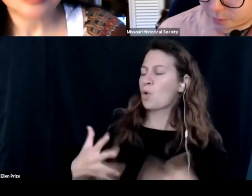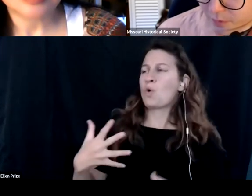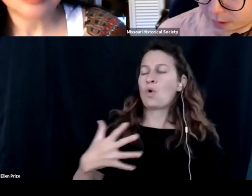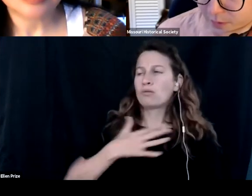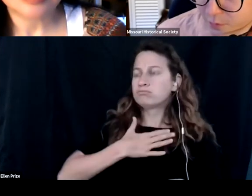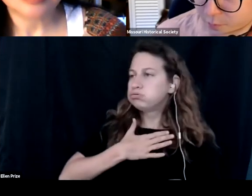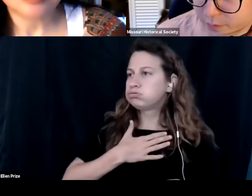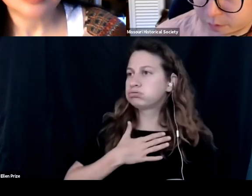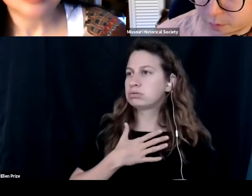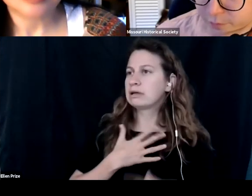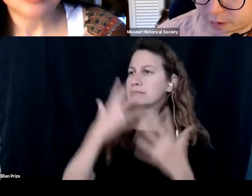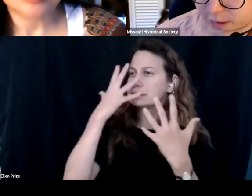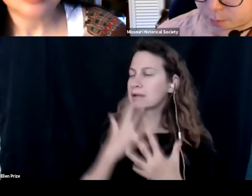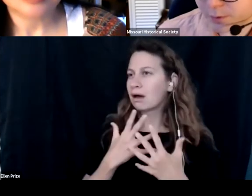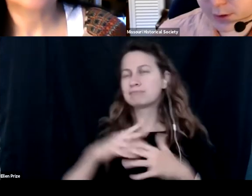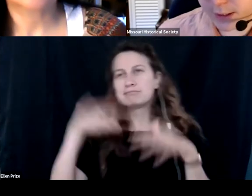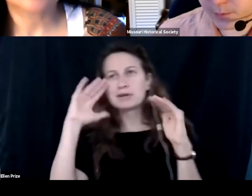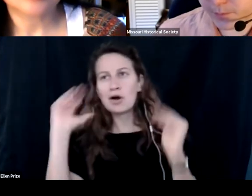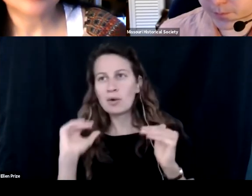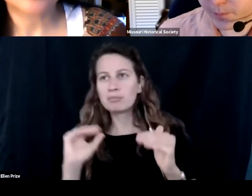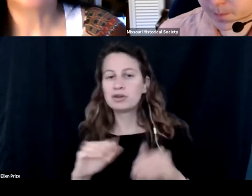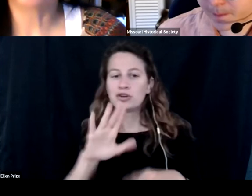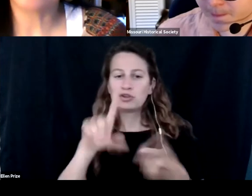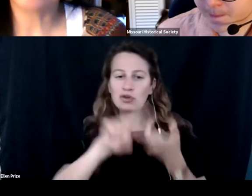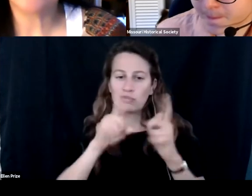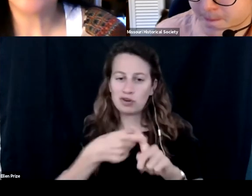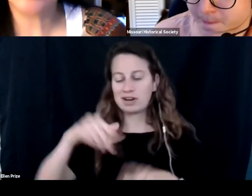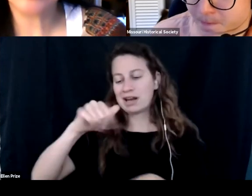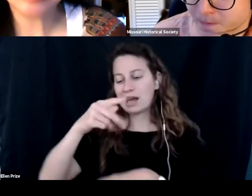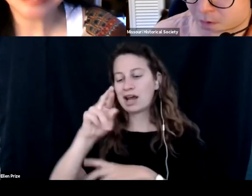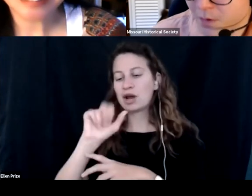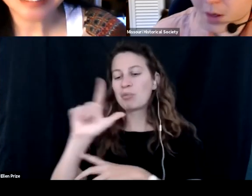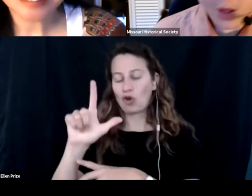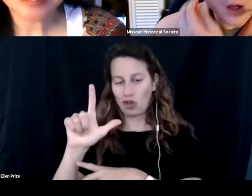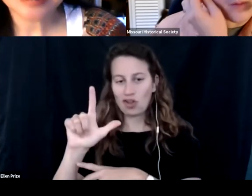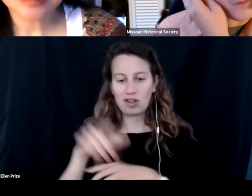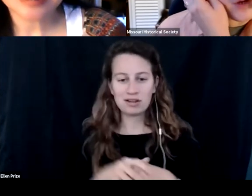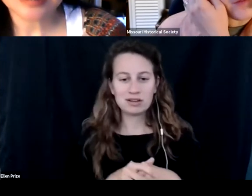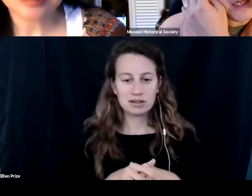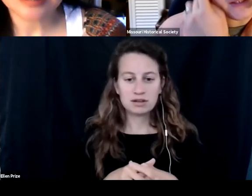Great job. Robin, from the Hiroshi, my question. Robin, can